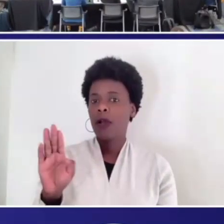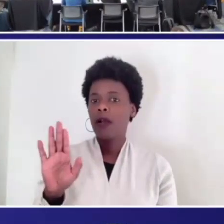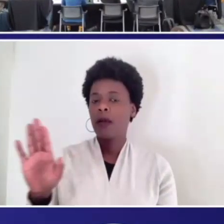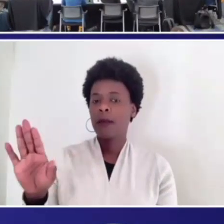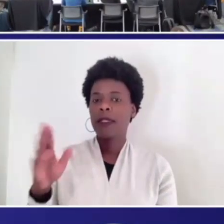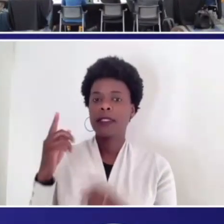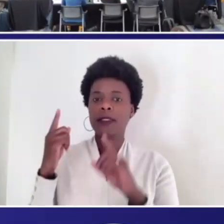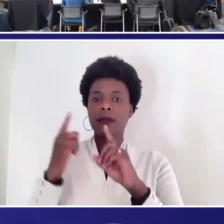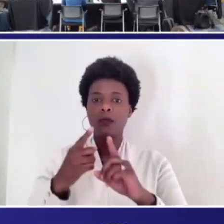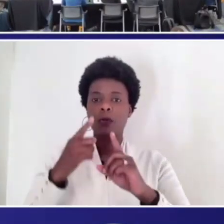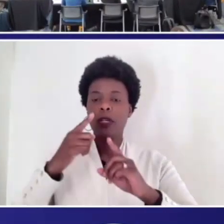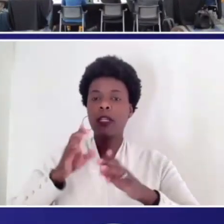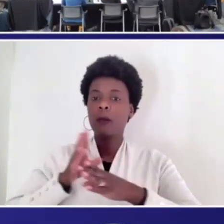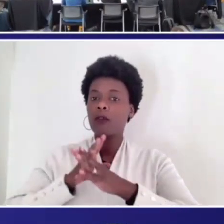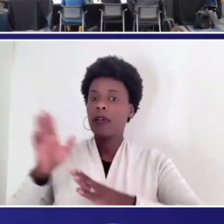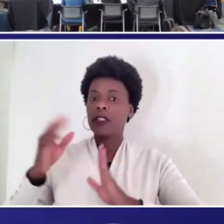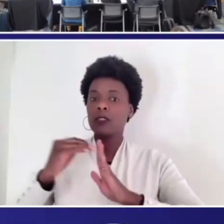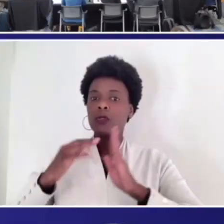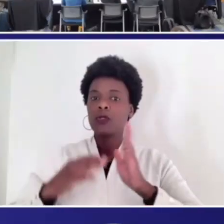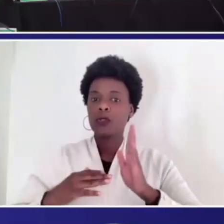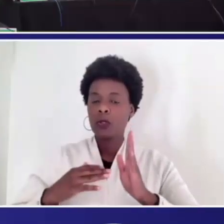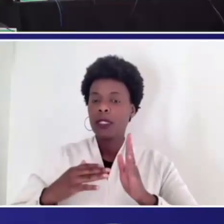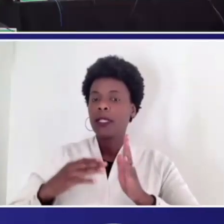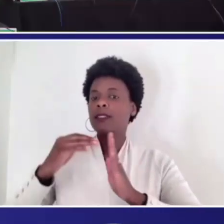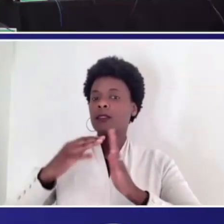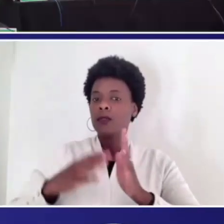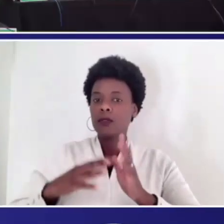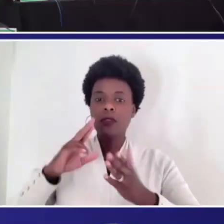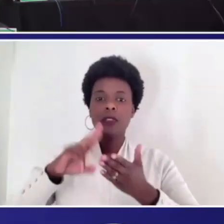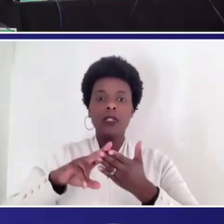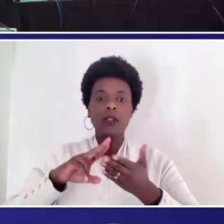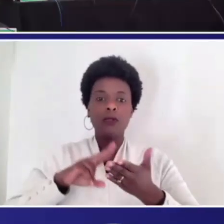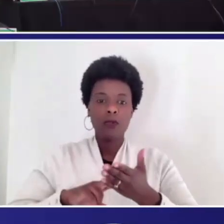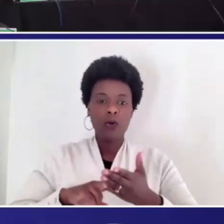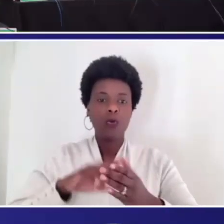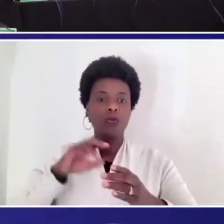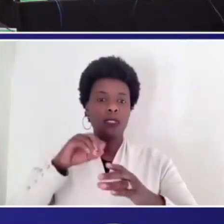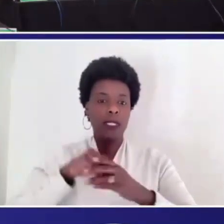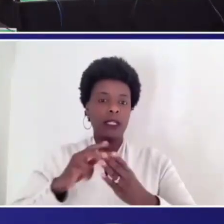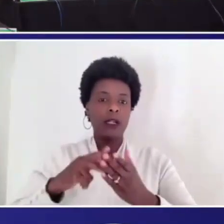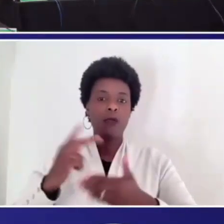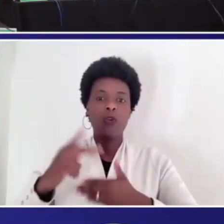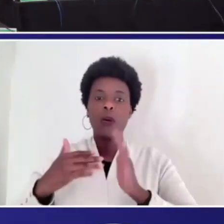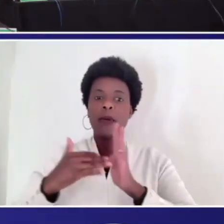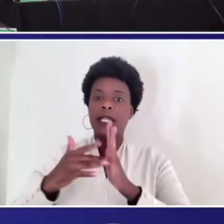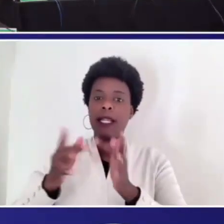is a student who's enrolled in a program of study that leads to a professional degree. So that's why, you know,